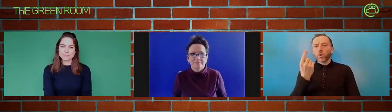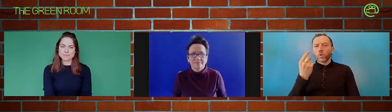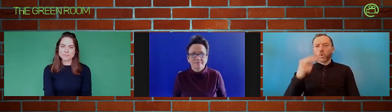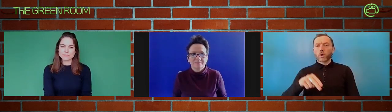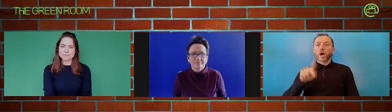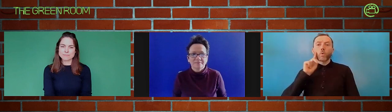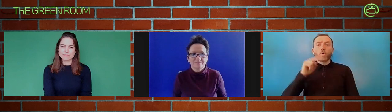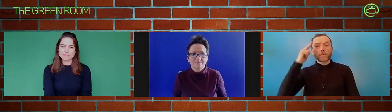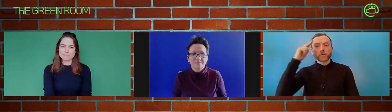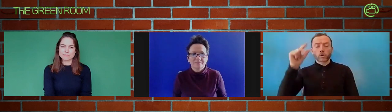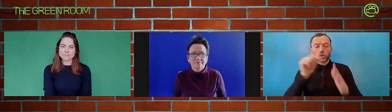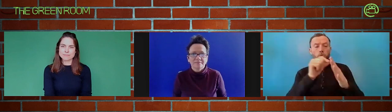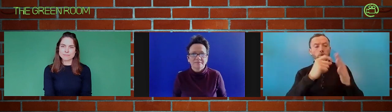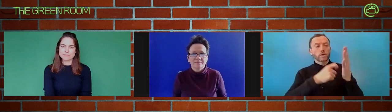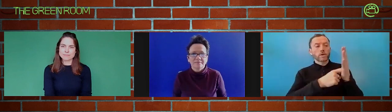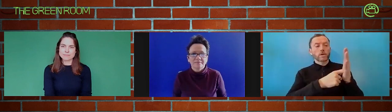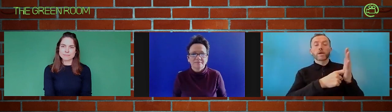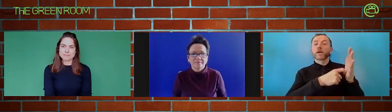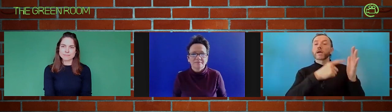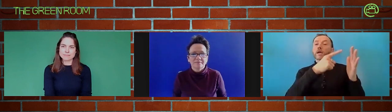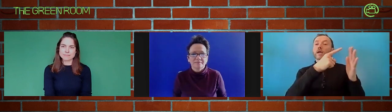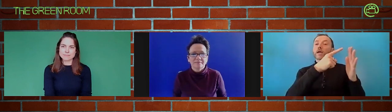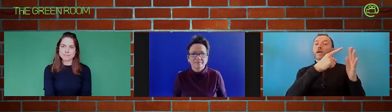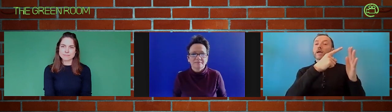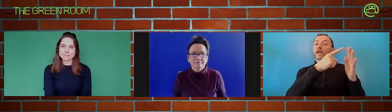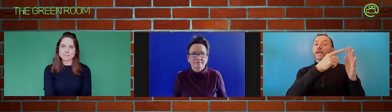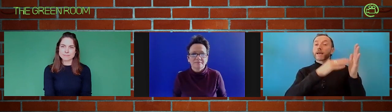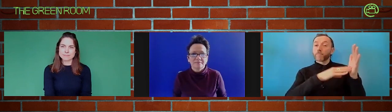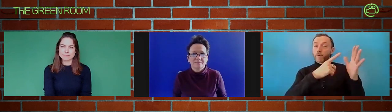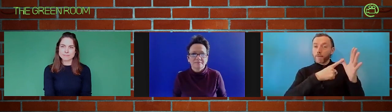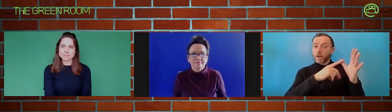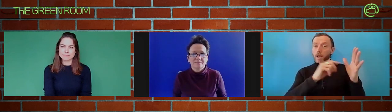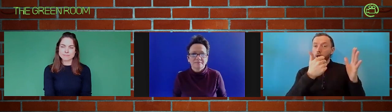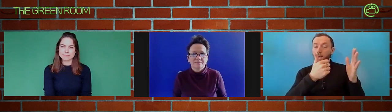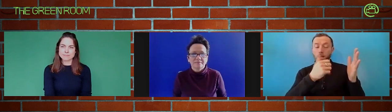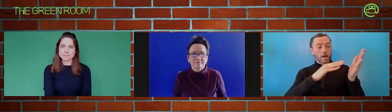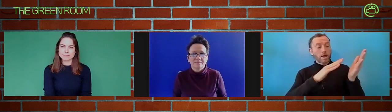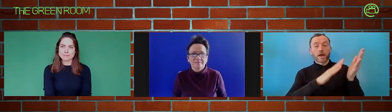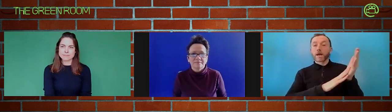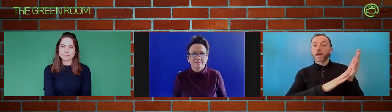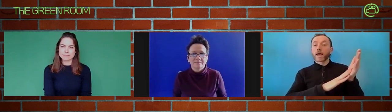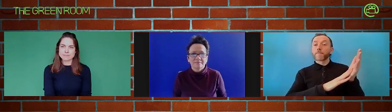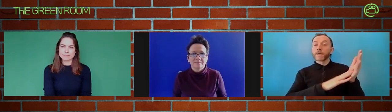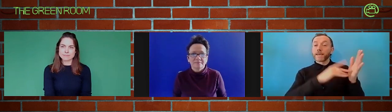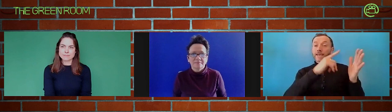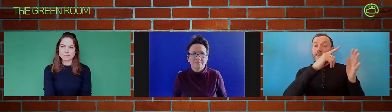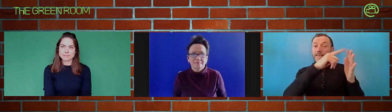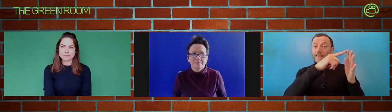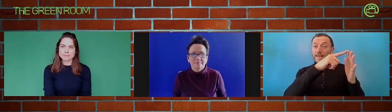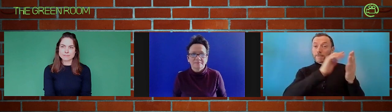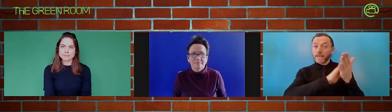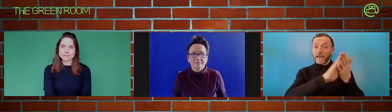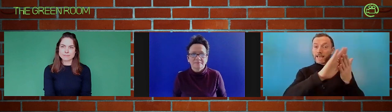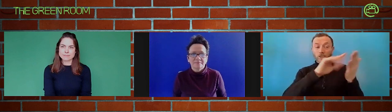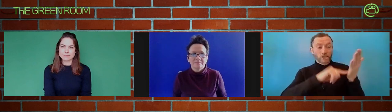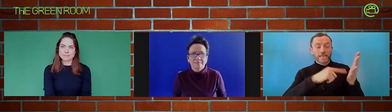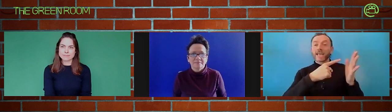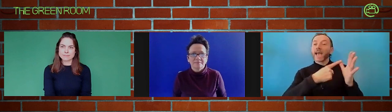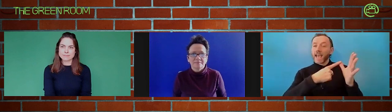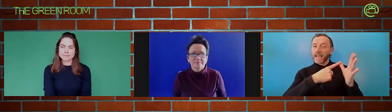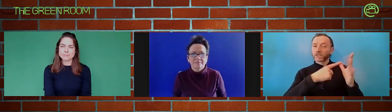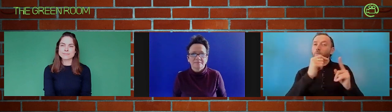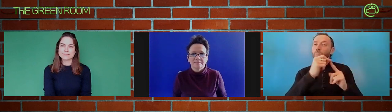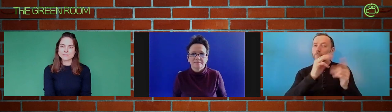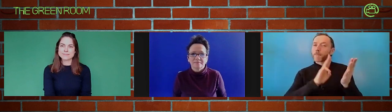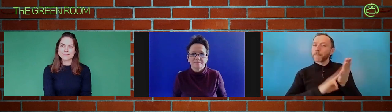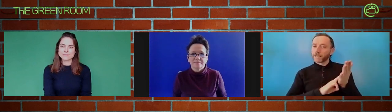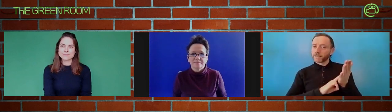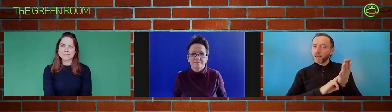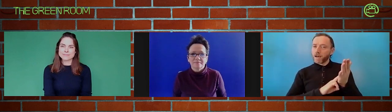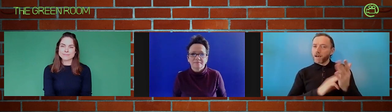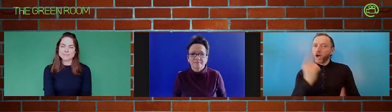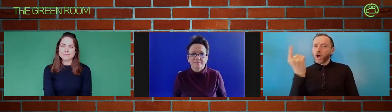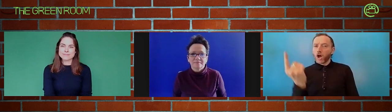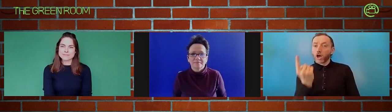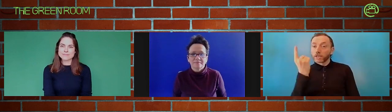[Spells name] And Prema is a lighting designer.